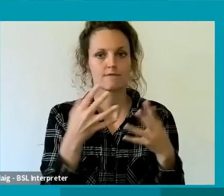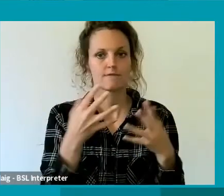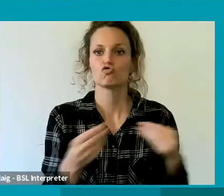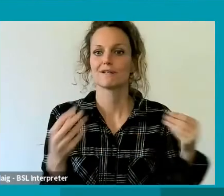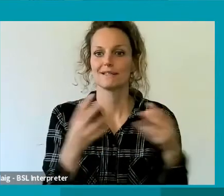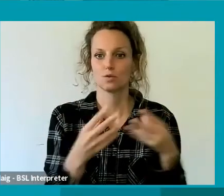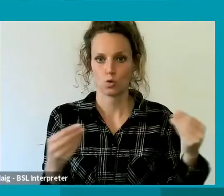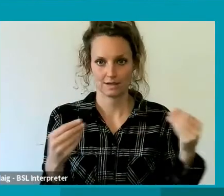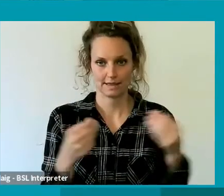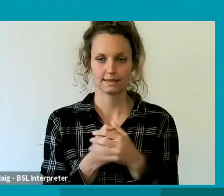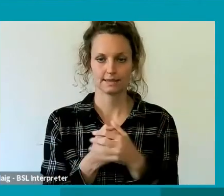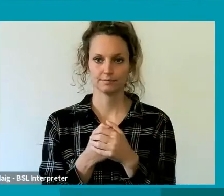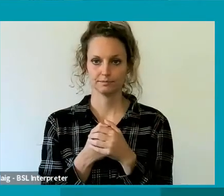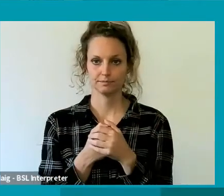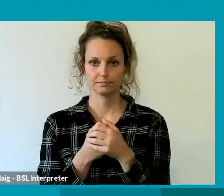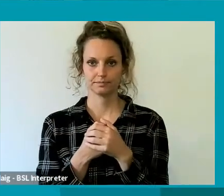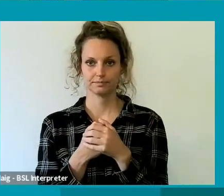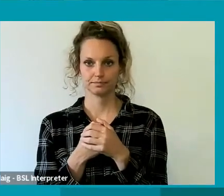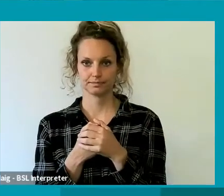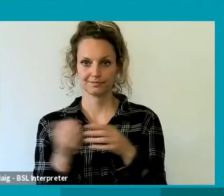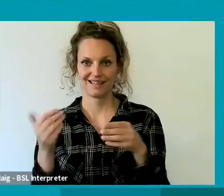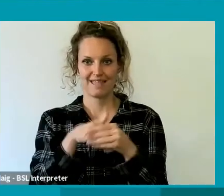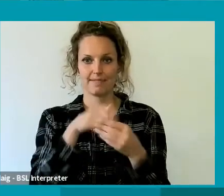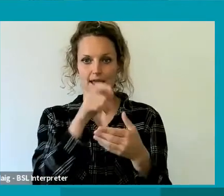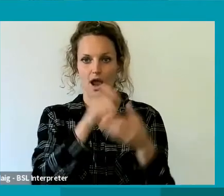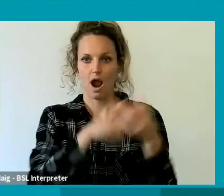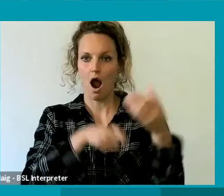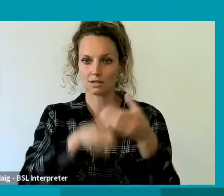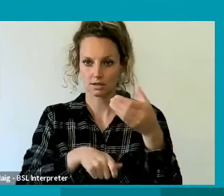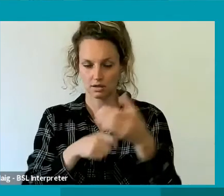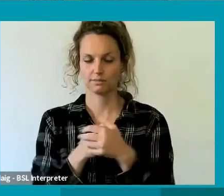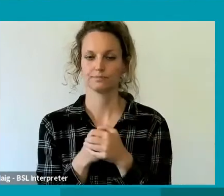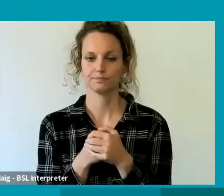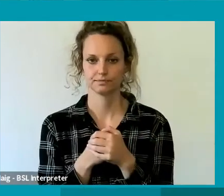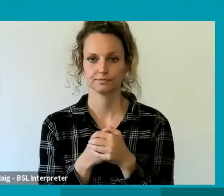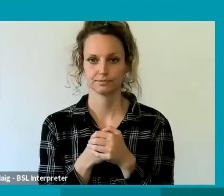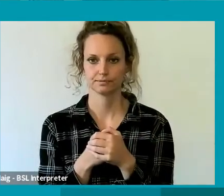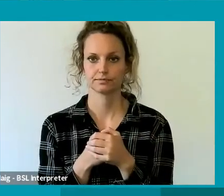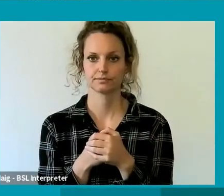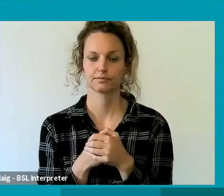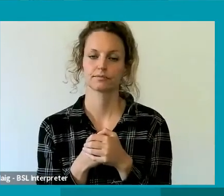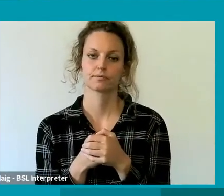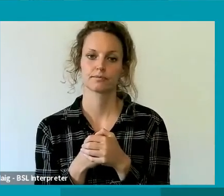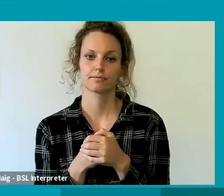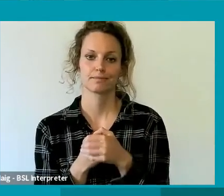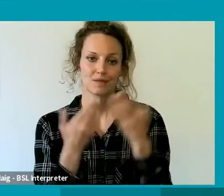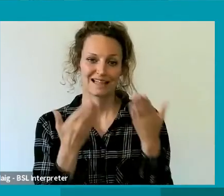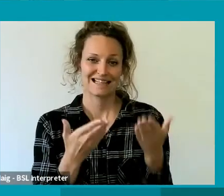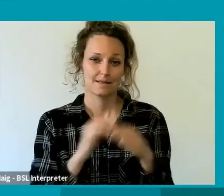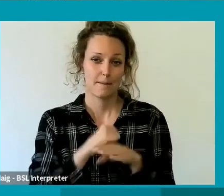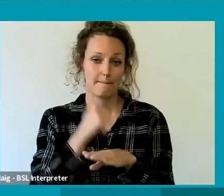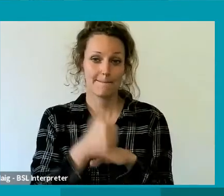this in the article that I mentioned earlier. So this is a basic template that you can try.